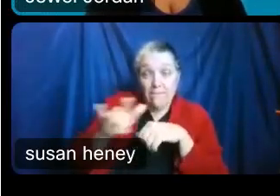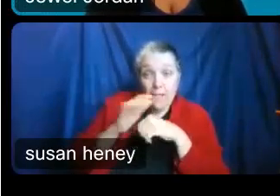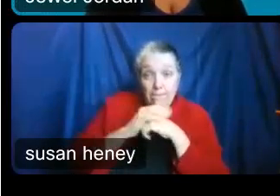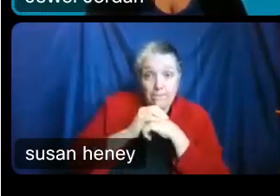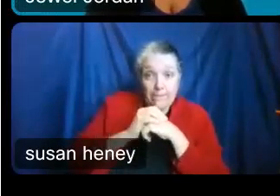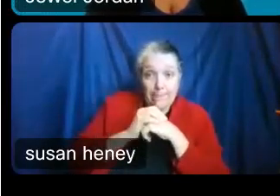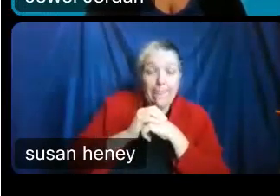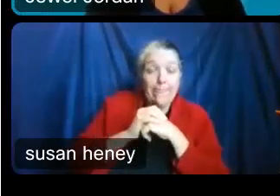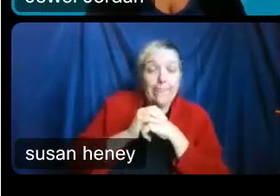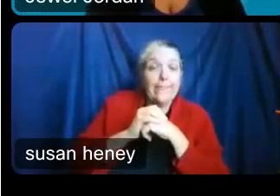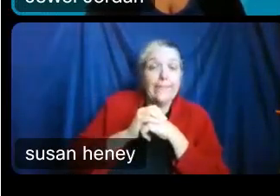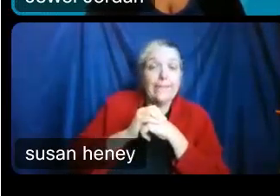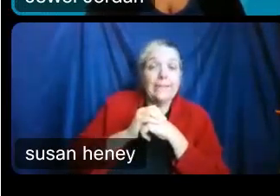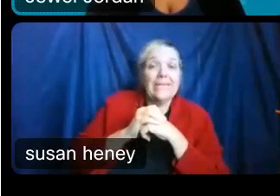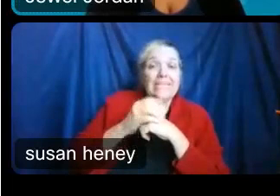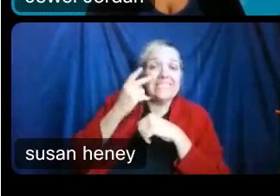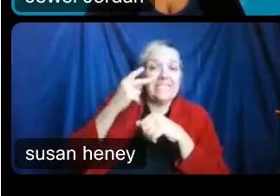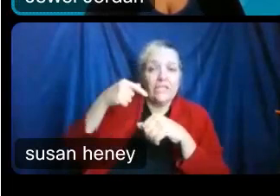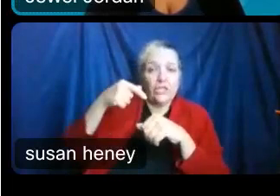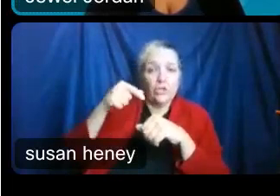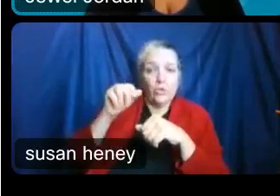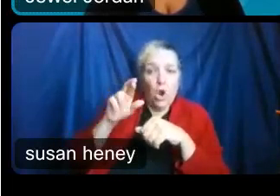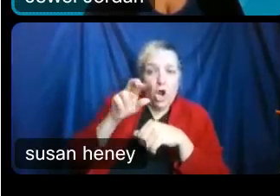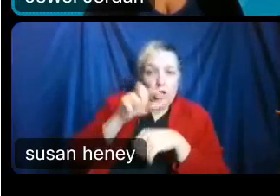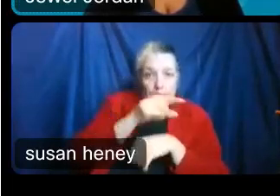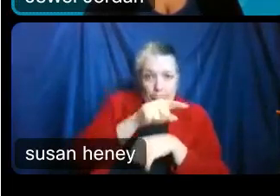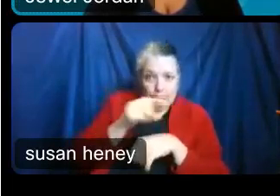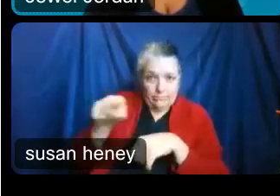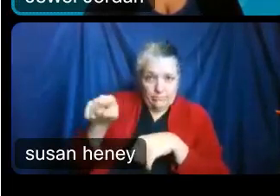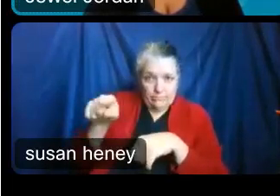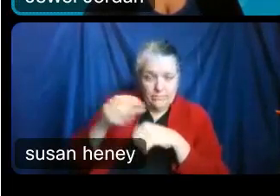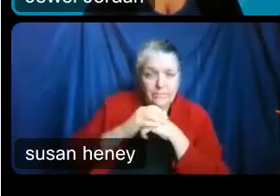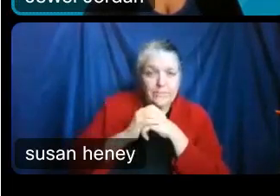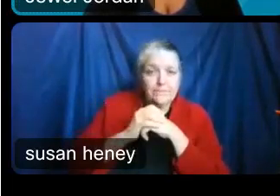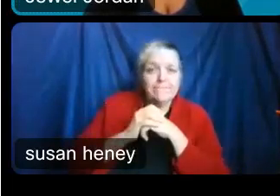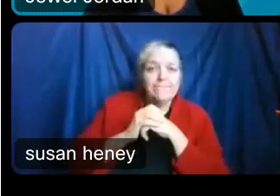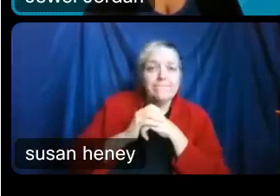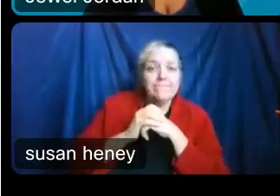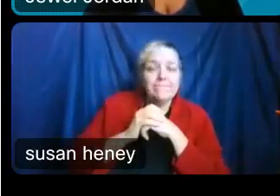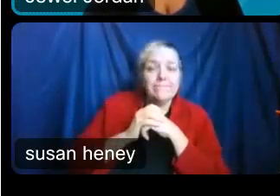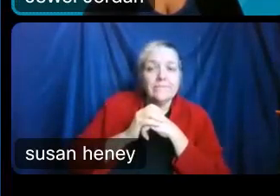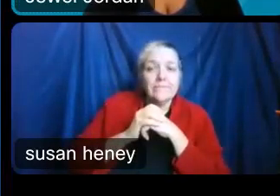Visit the QR code under each icon to learn more about these resources.